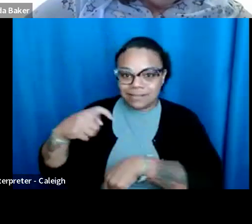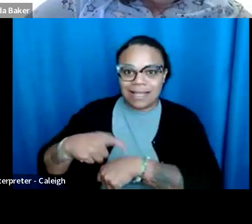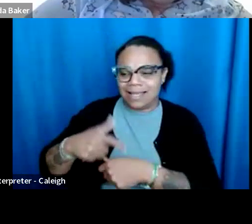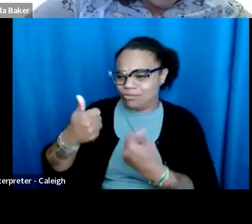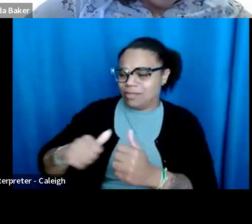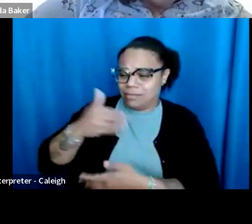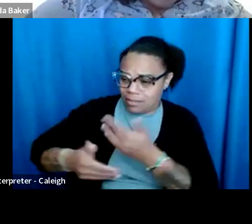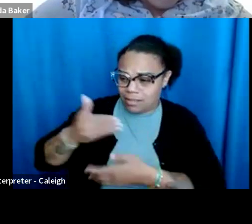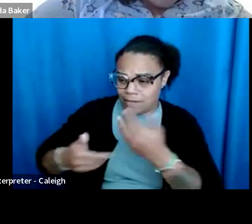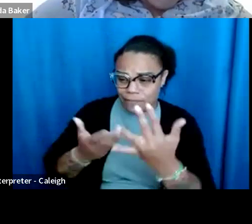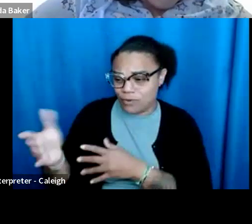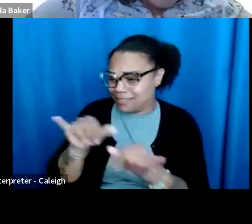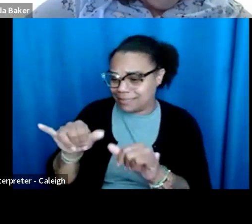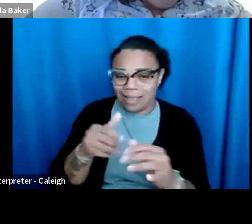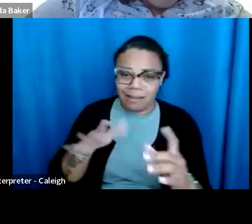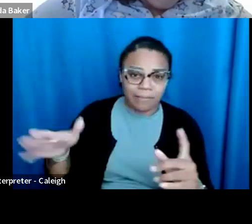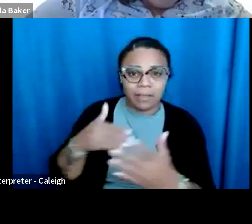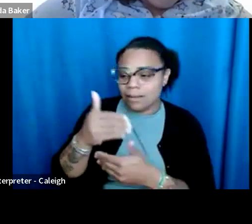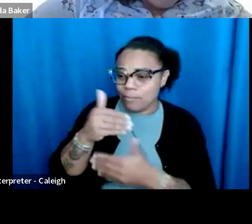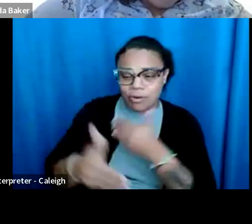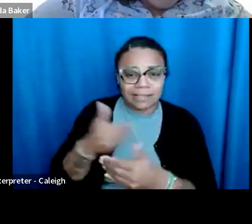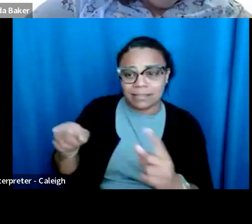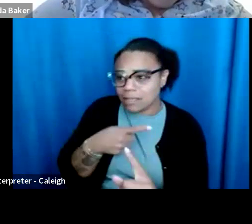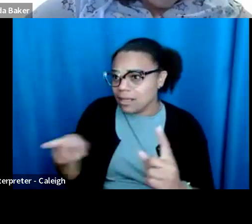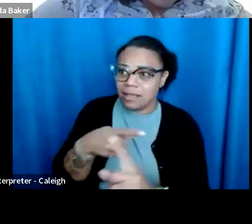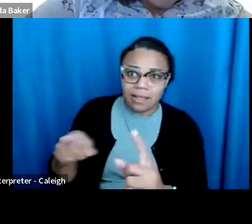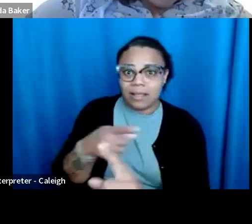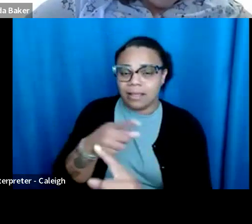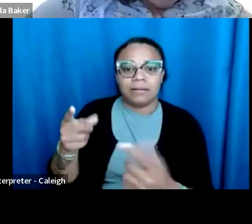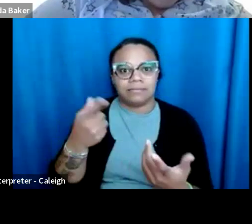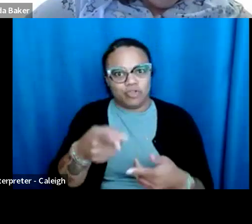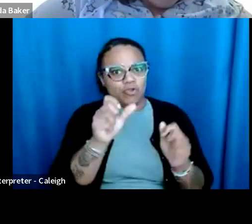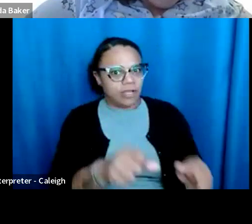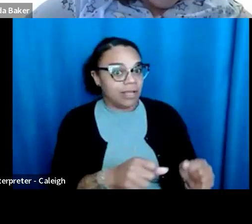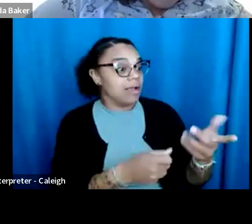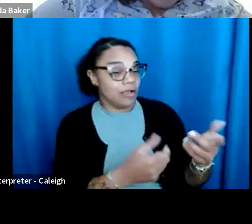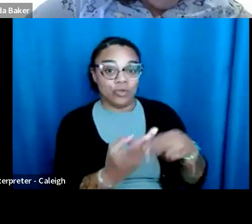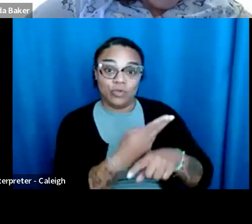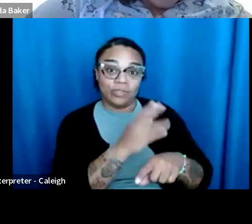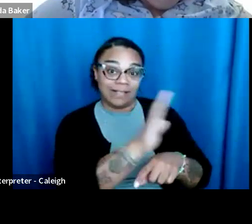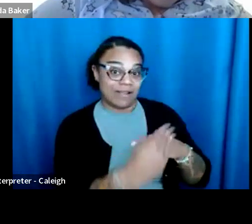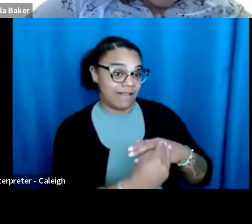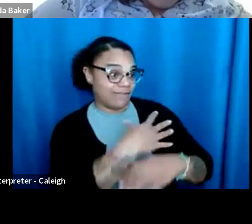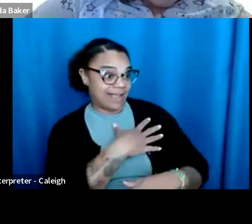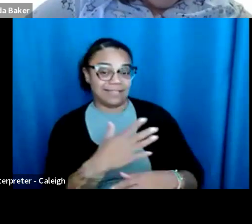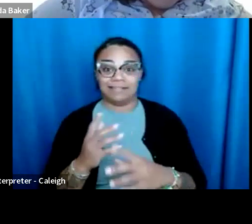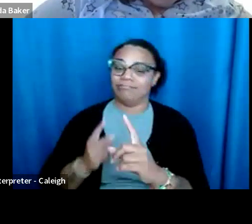and curbs that others have gone through, when you could get to the journey much quicker, or in a different way.